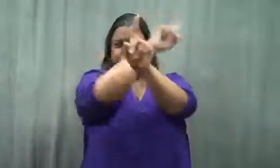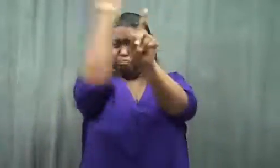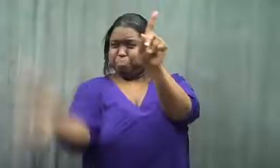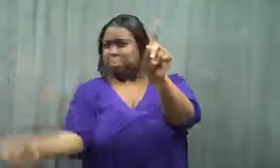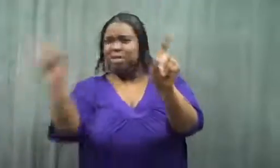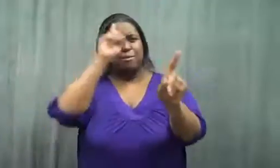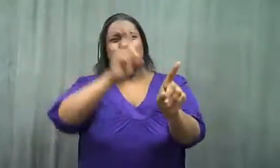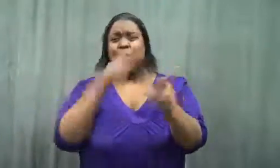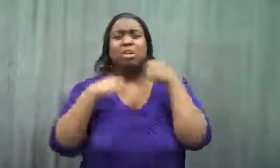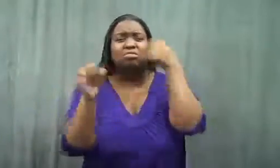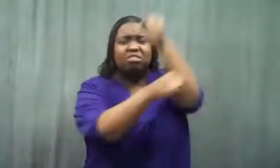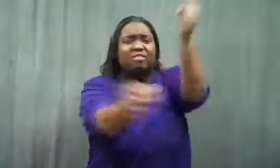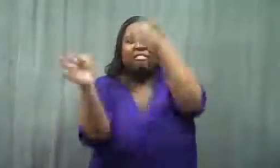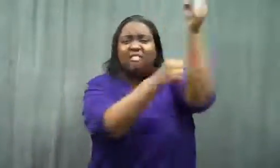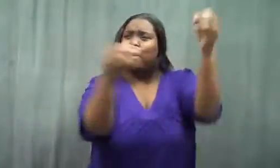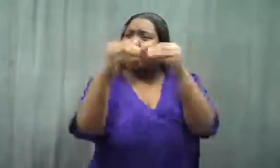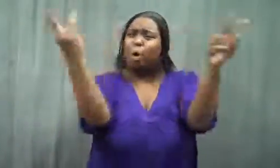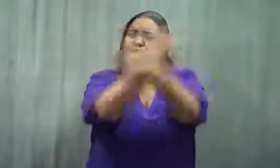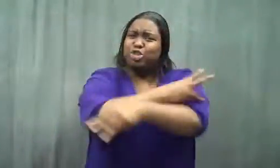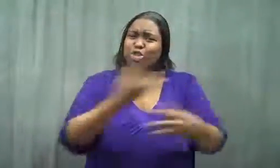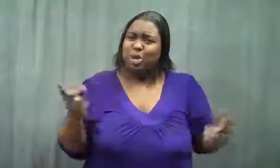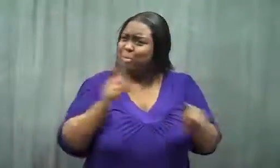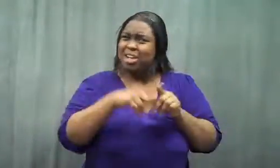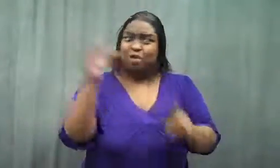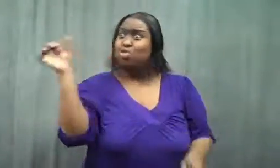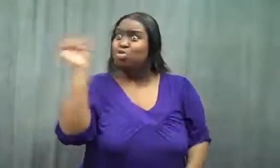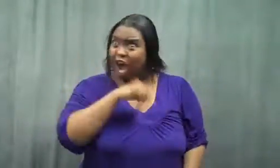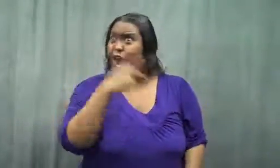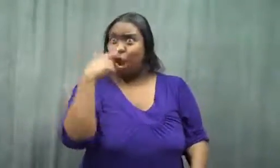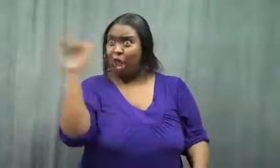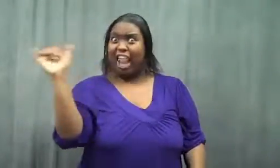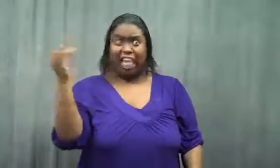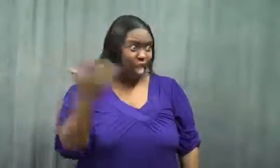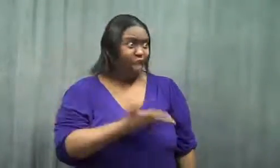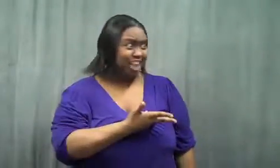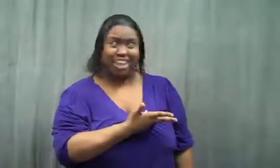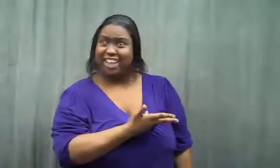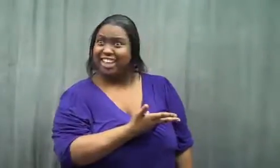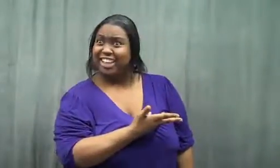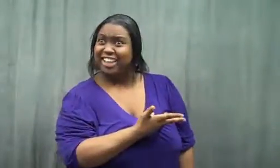I'd be pushing her back and forth. But look at her, she looks drunk!"